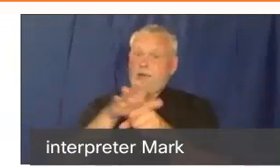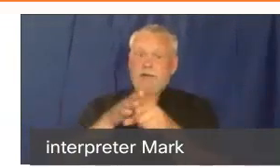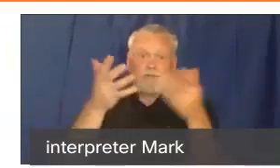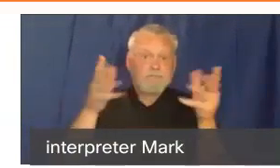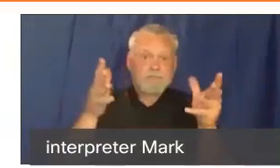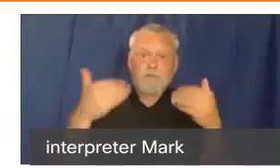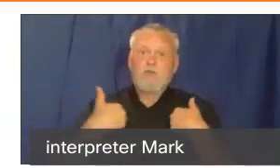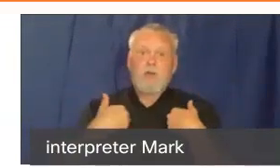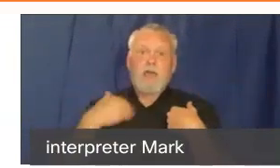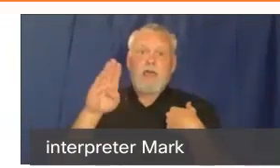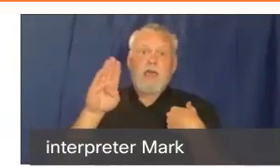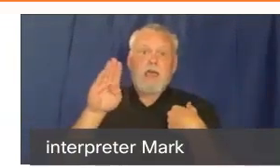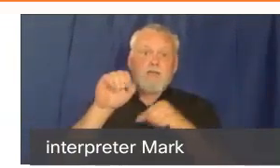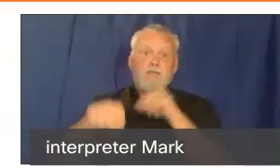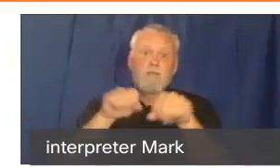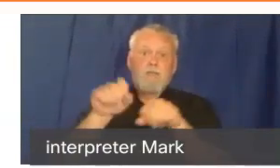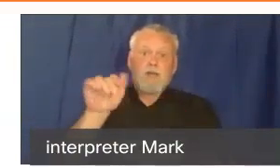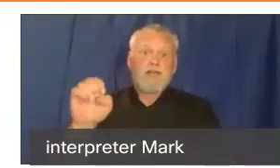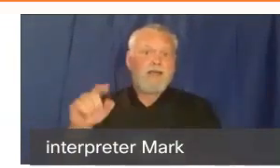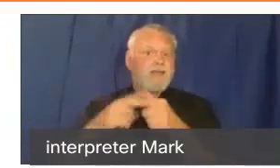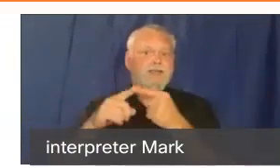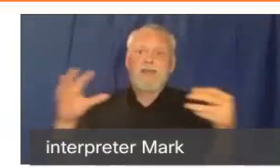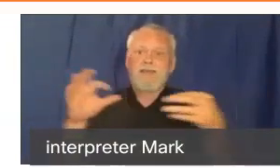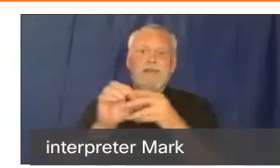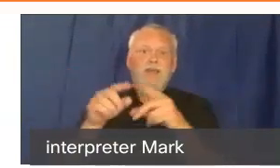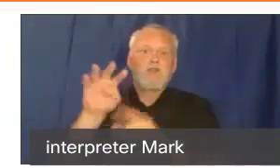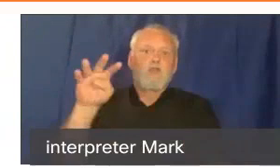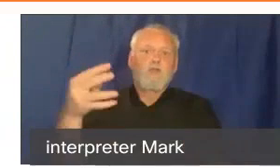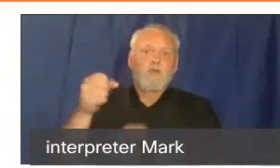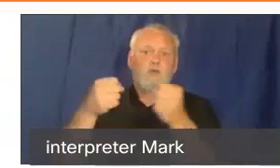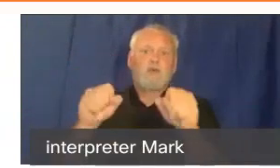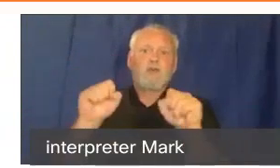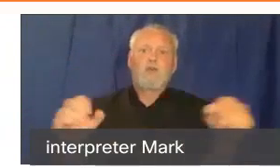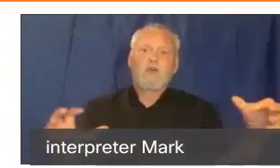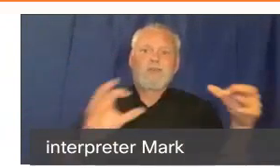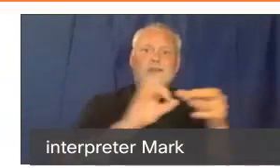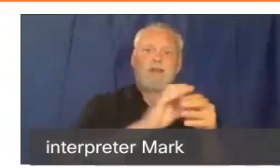And then connected up somehow with 4th street to where it could eventually connect up with all of park, Maryland.